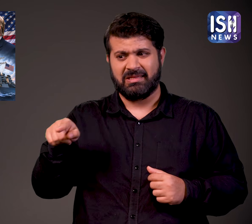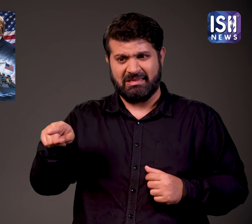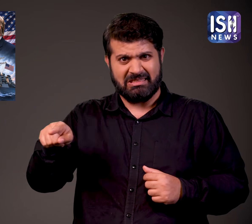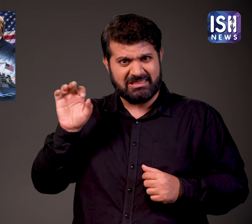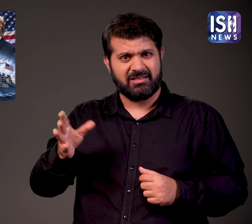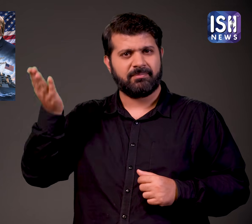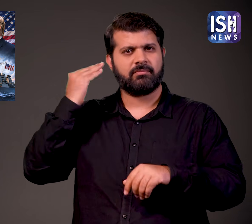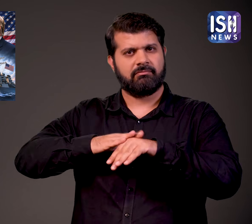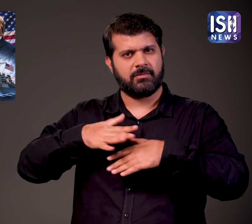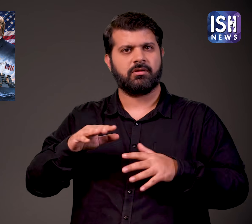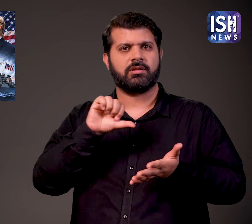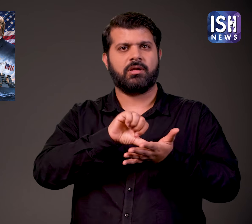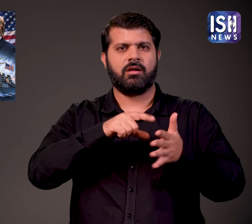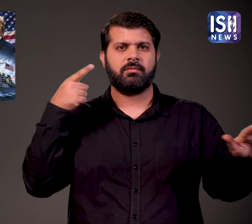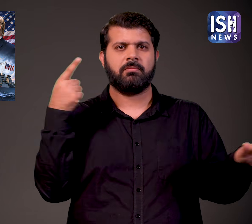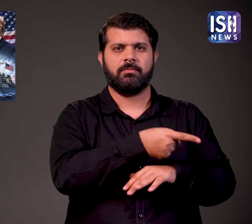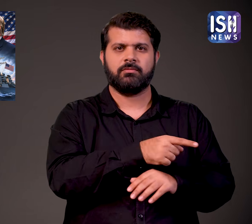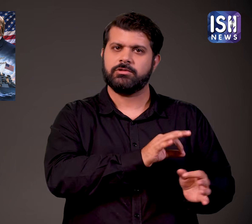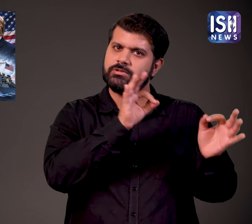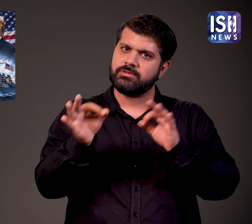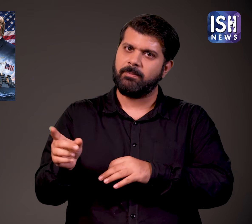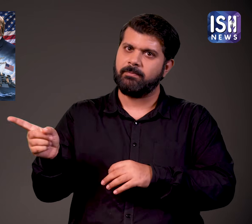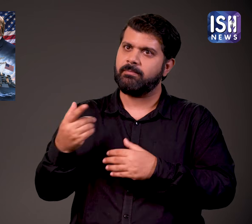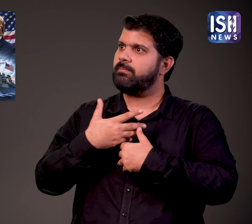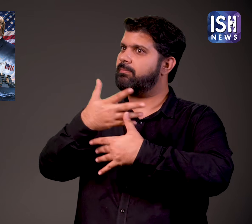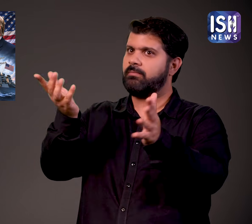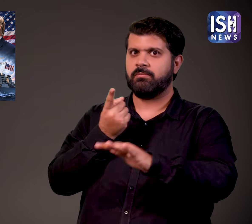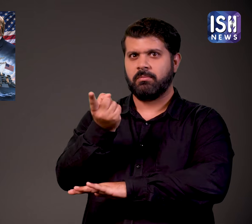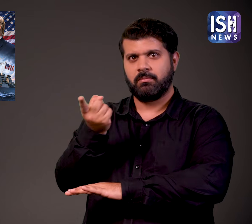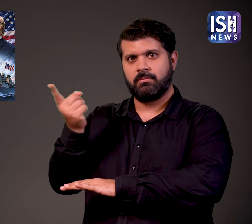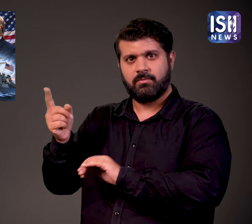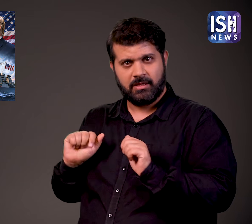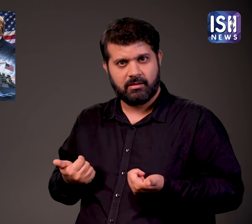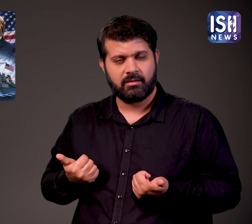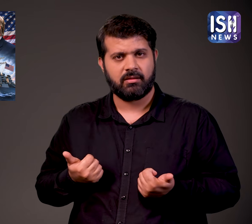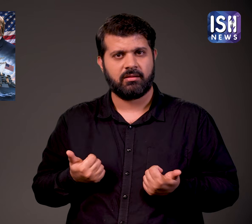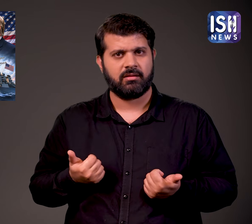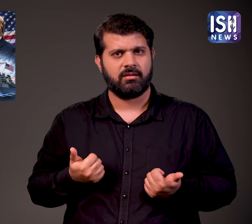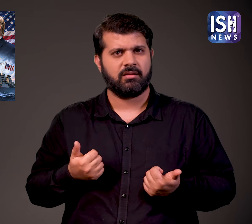The same Hellfire missile was used against Iran and now it has been used against a civilian vessel.